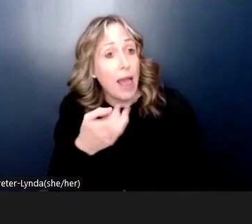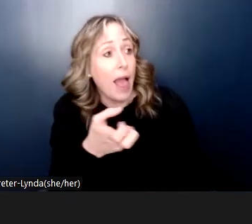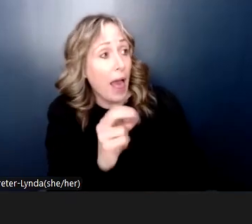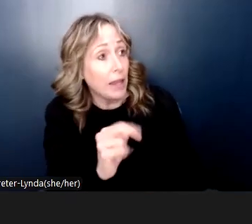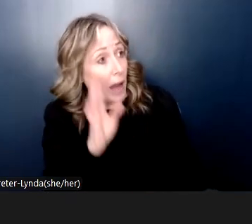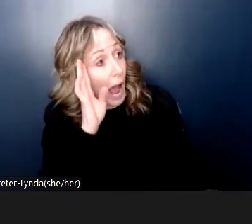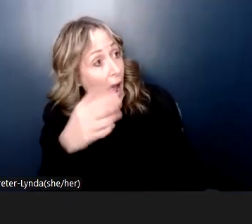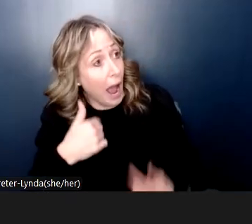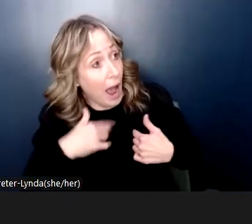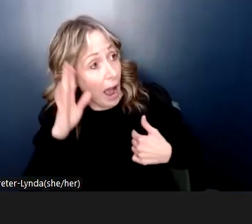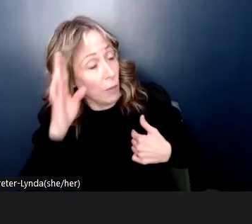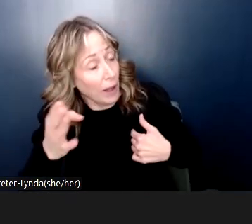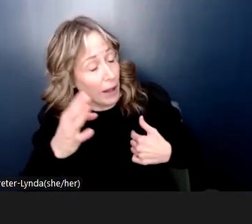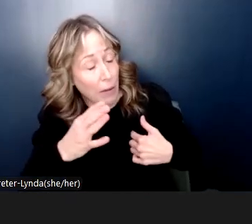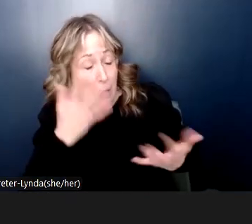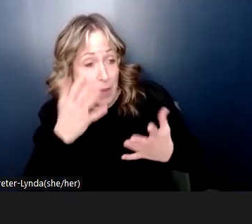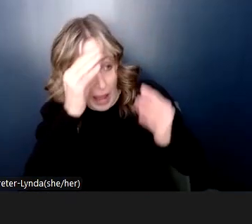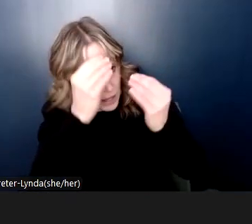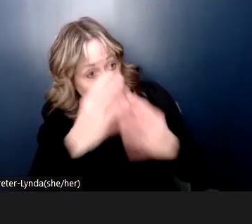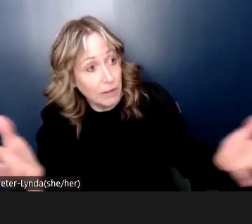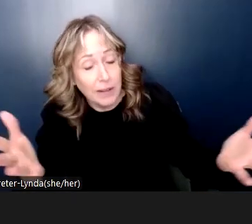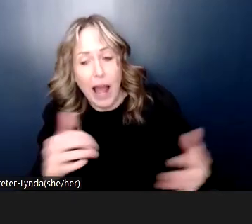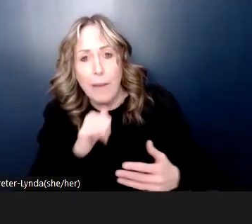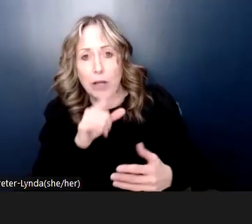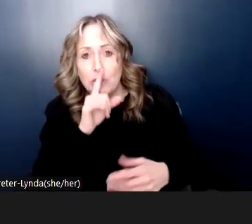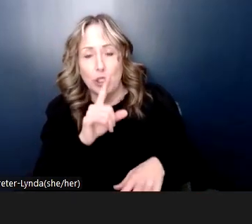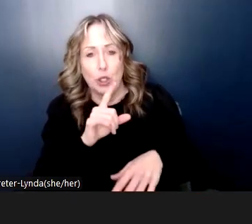I, I don't know what the communication vehicle is, but we will make sure that,